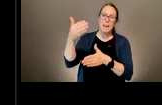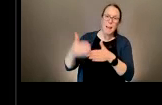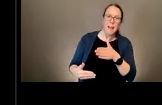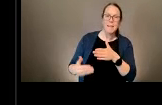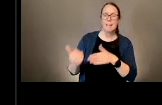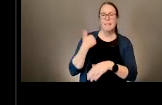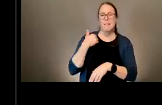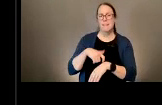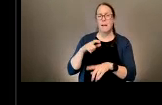But I'll just